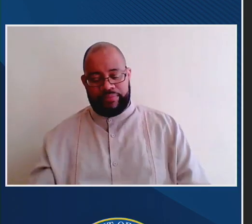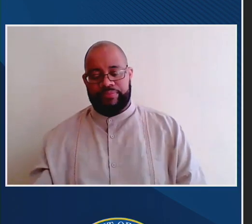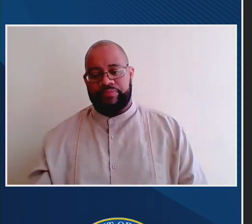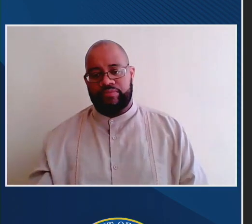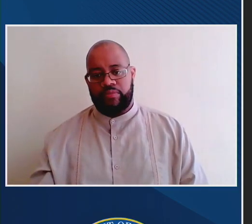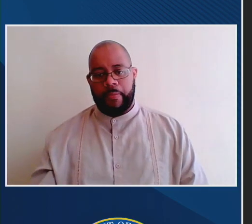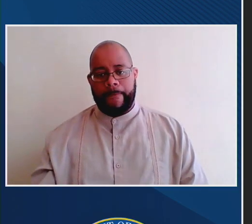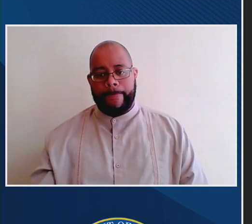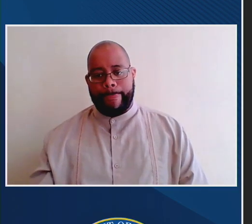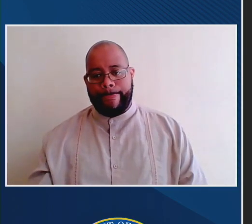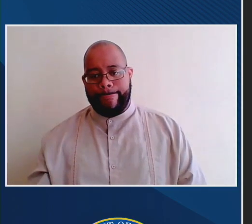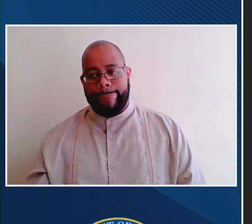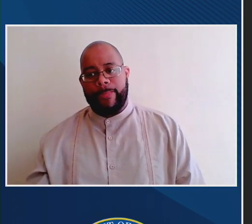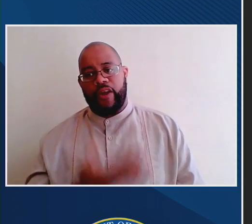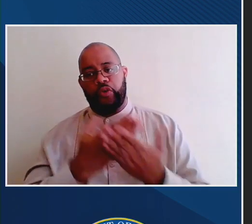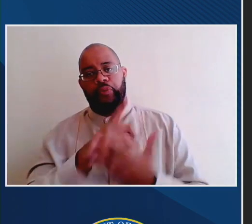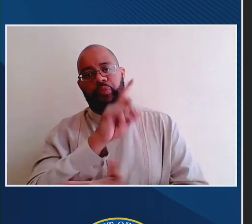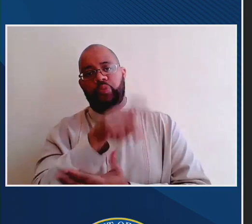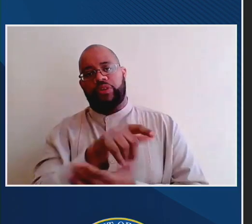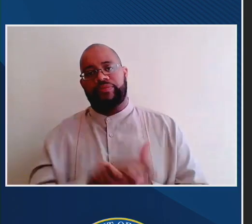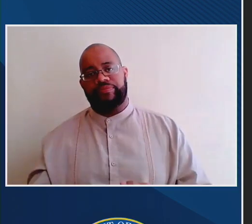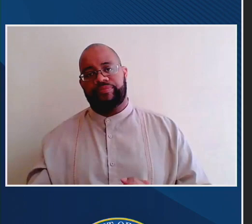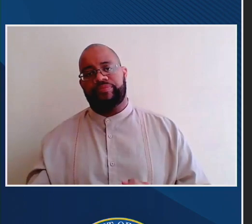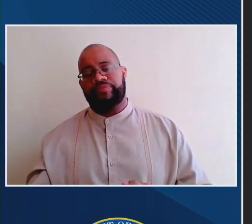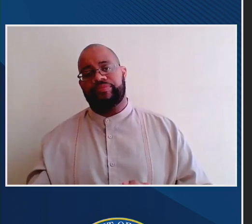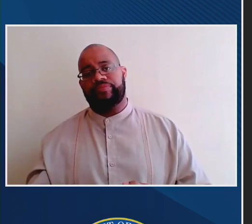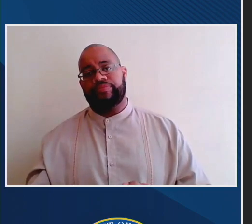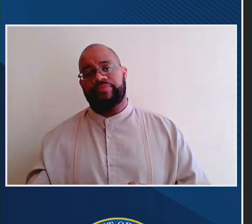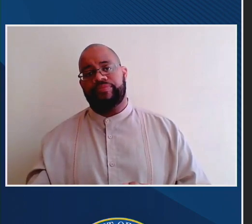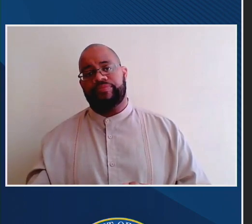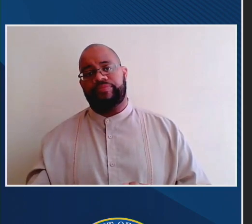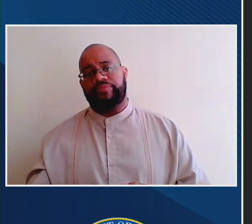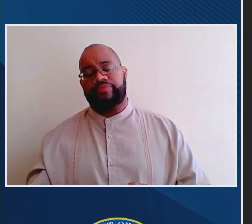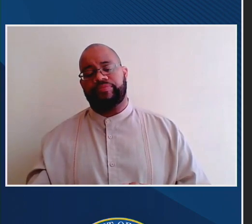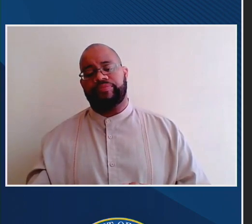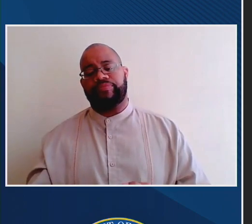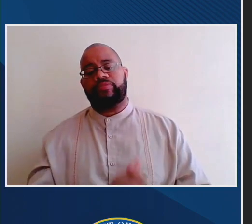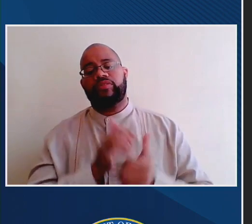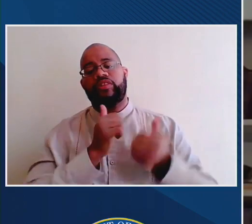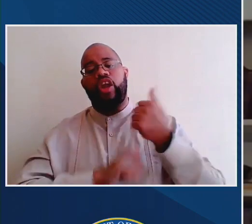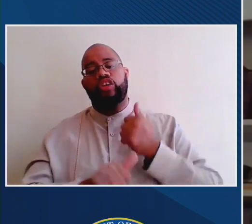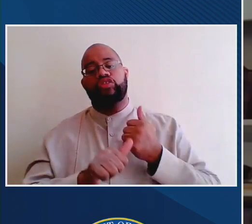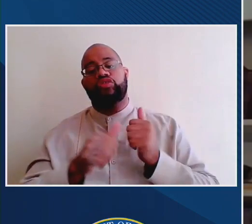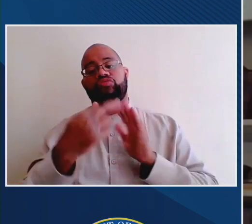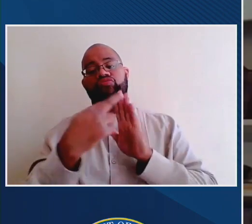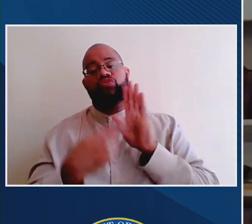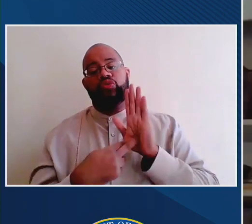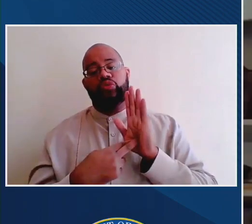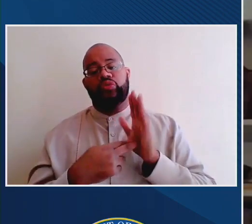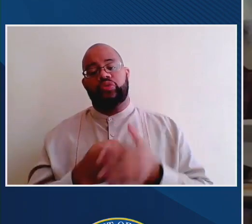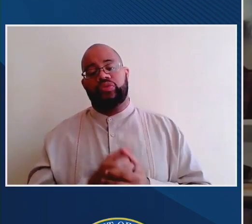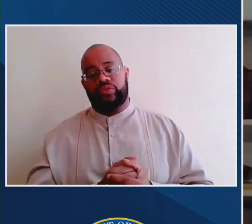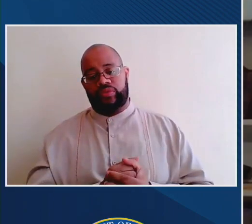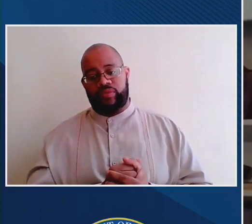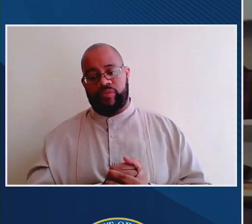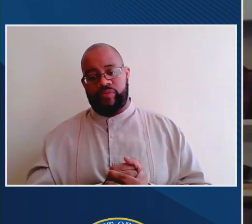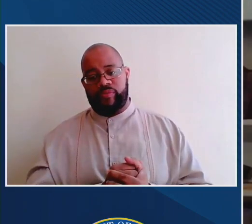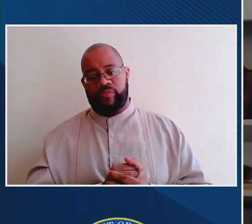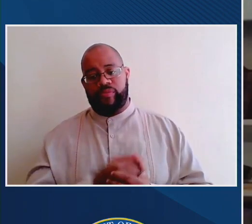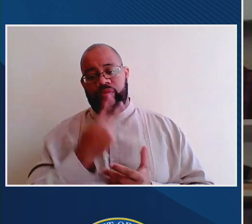That's a good question, Erika. Under these regulations, you'll see here that the failure to submit the request for